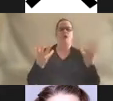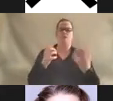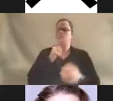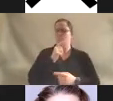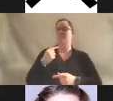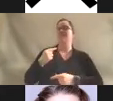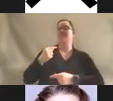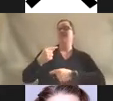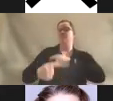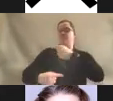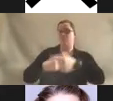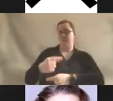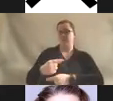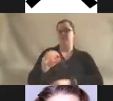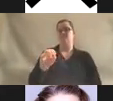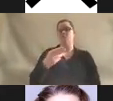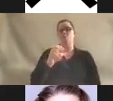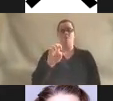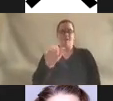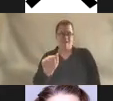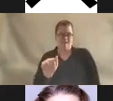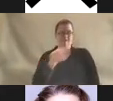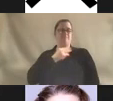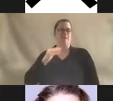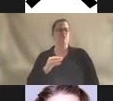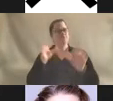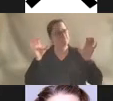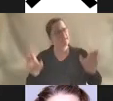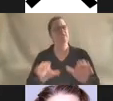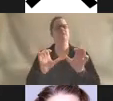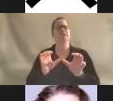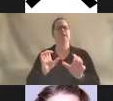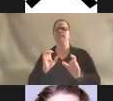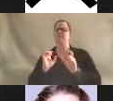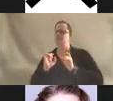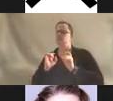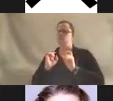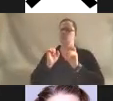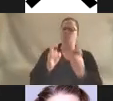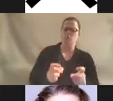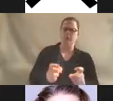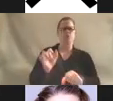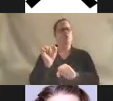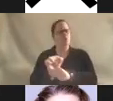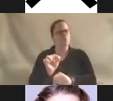OHEA members who have actively contributed to the work of OHEA